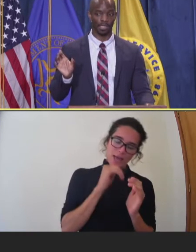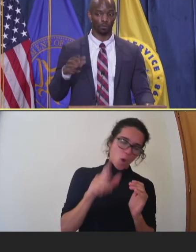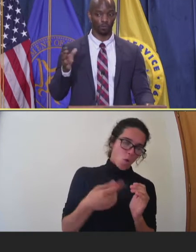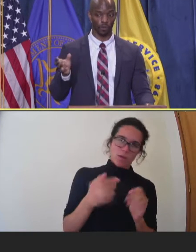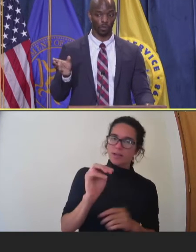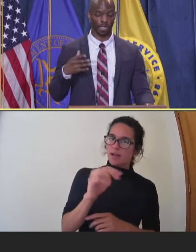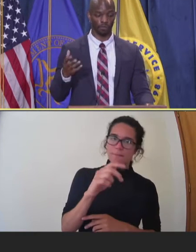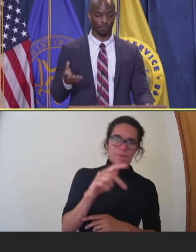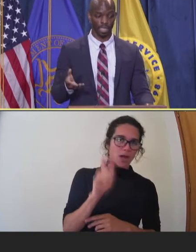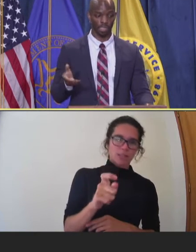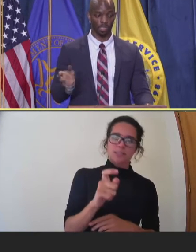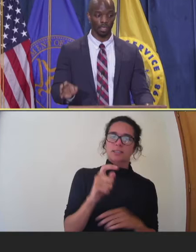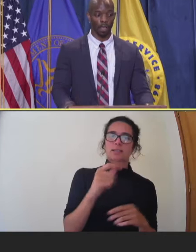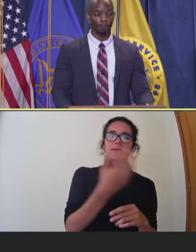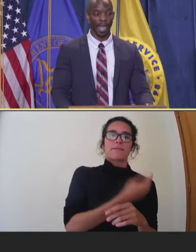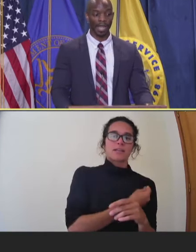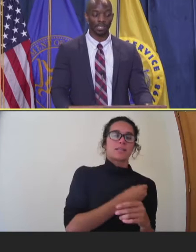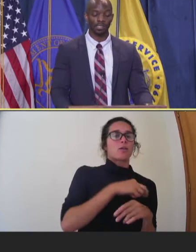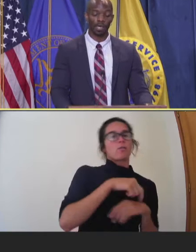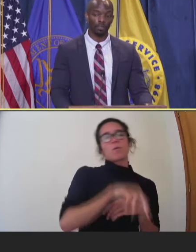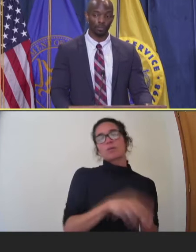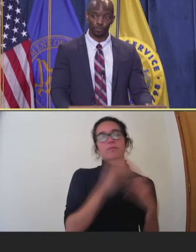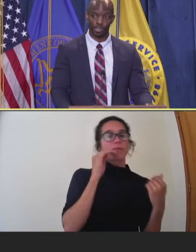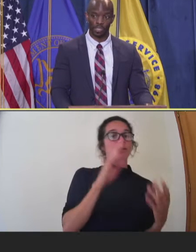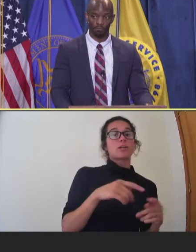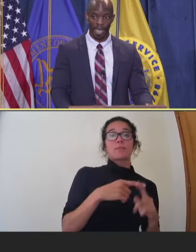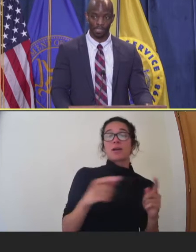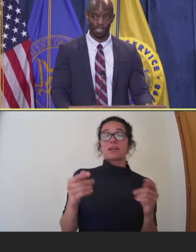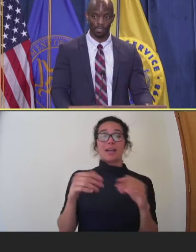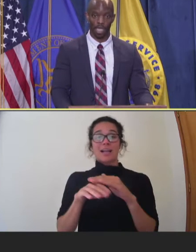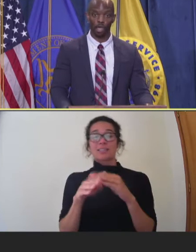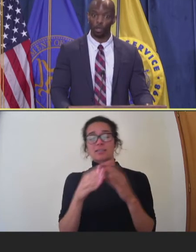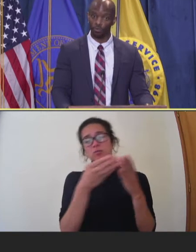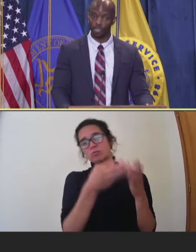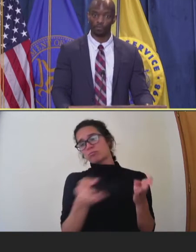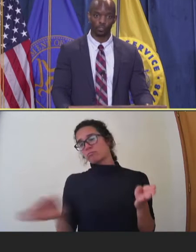and referrals and information. But access to other routine vaccines like COVID flu,